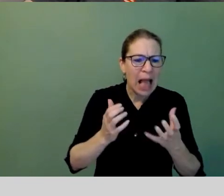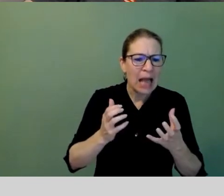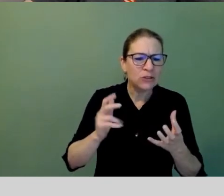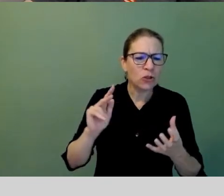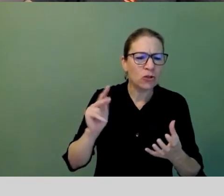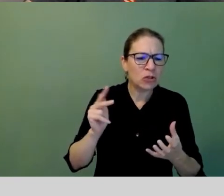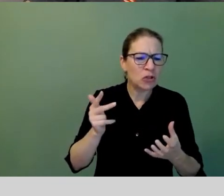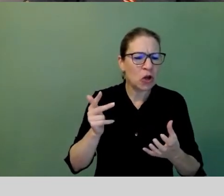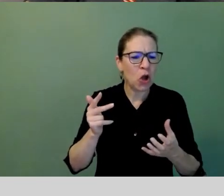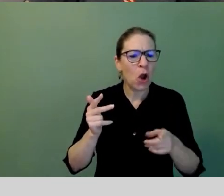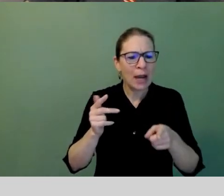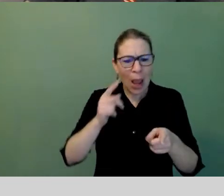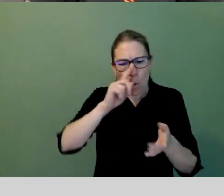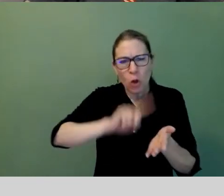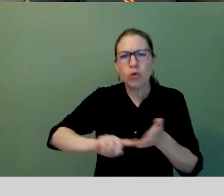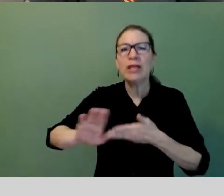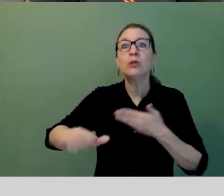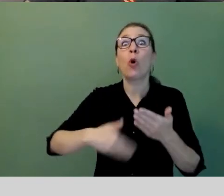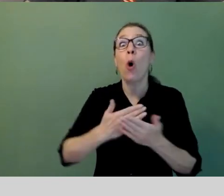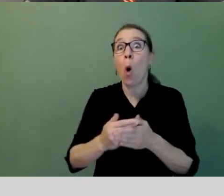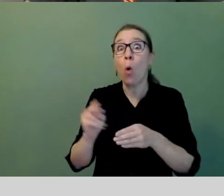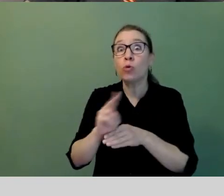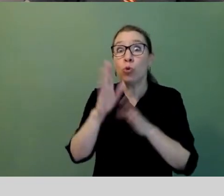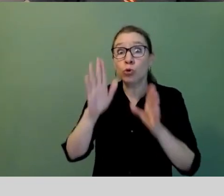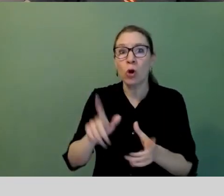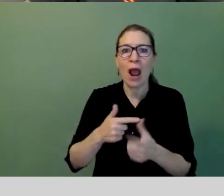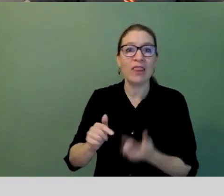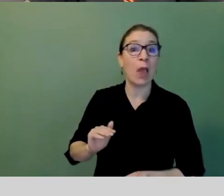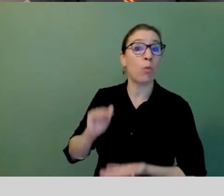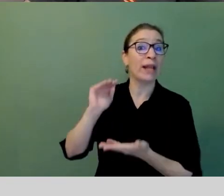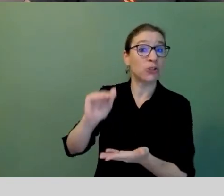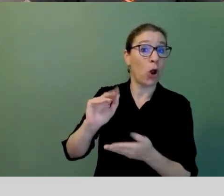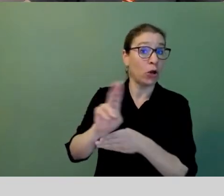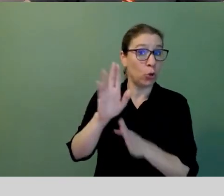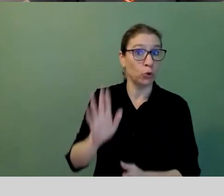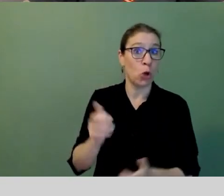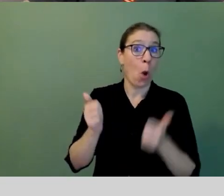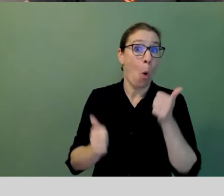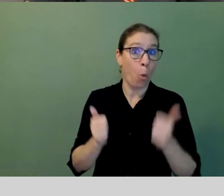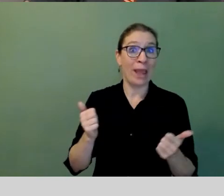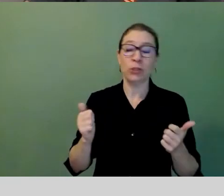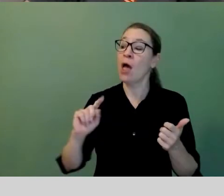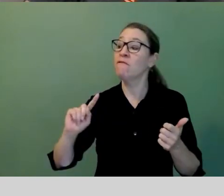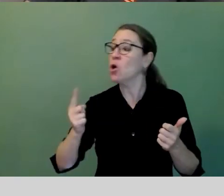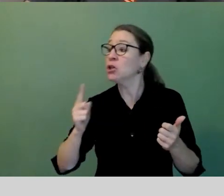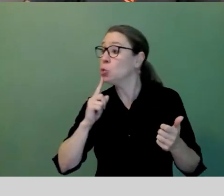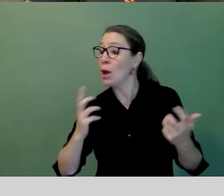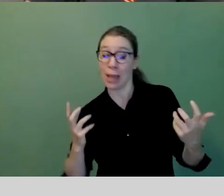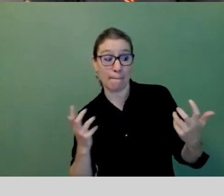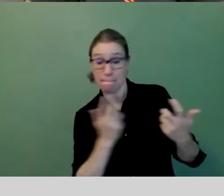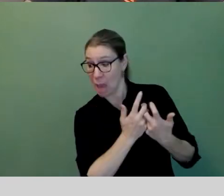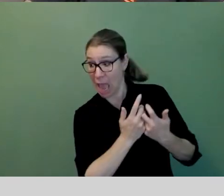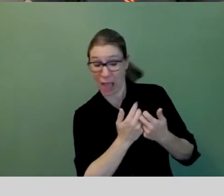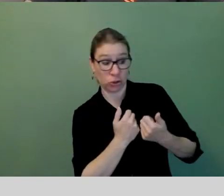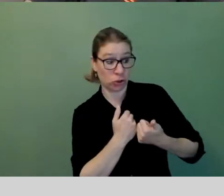looks into all the users and returns the first user matching the given name.